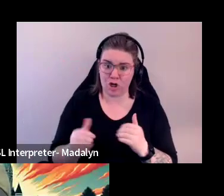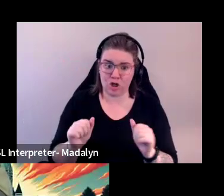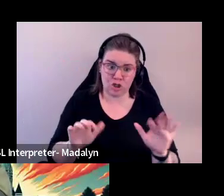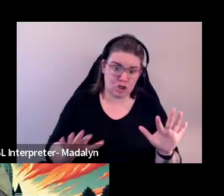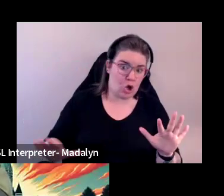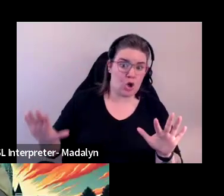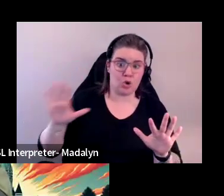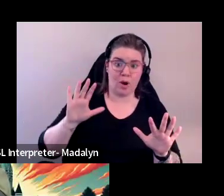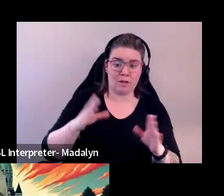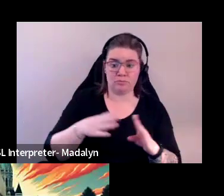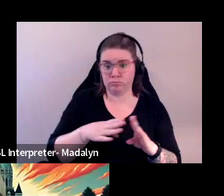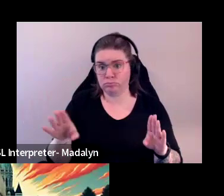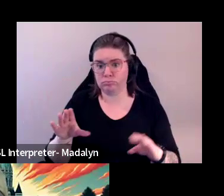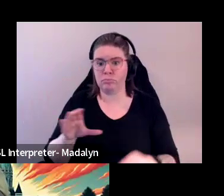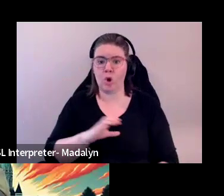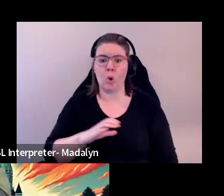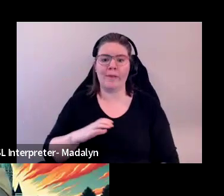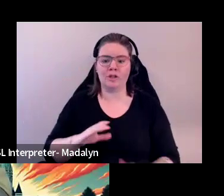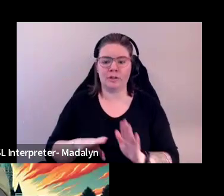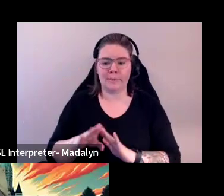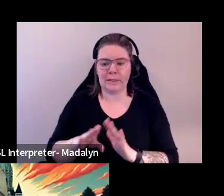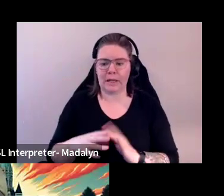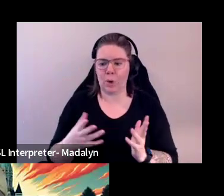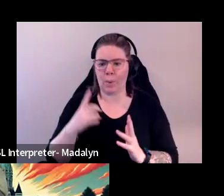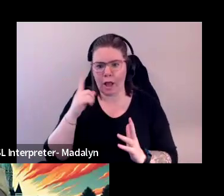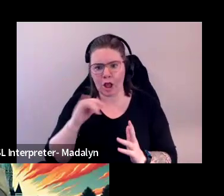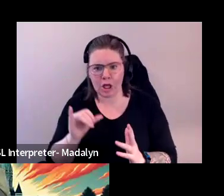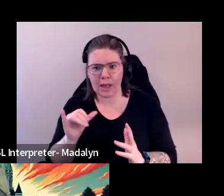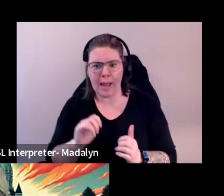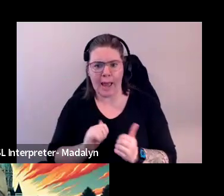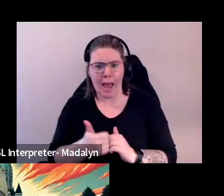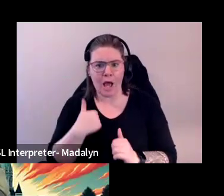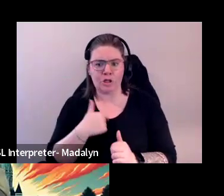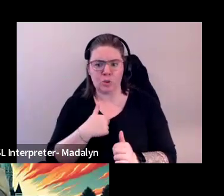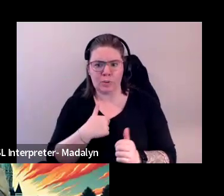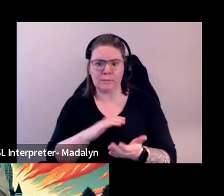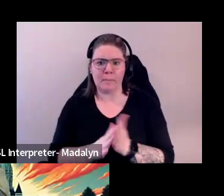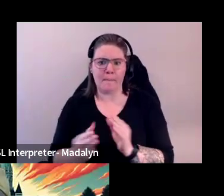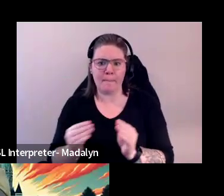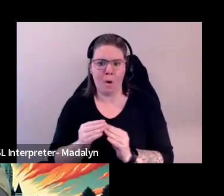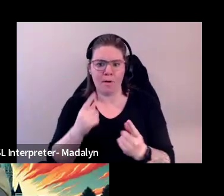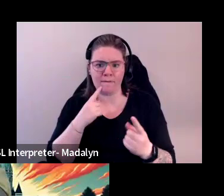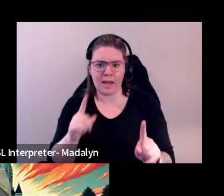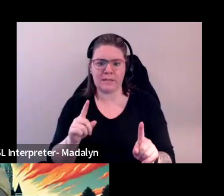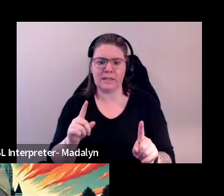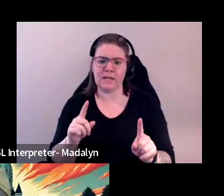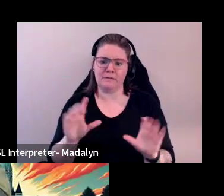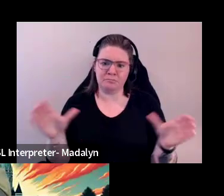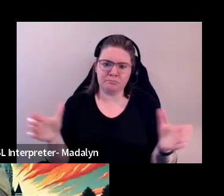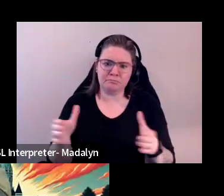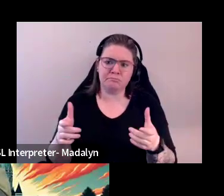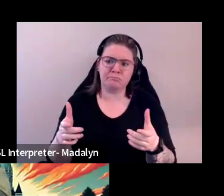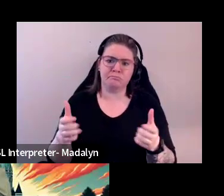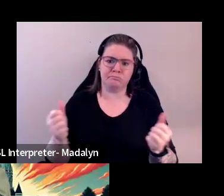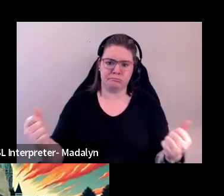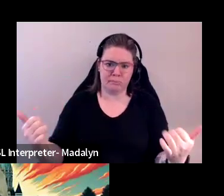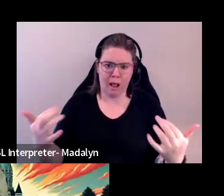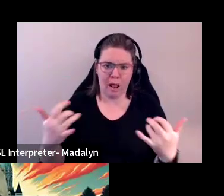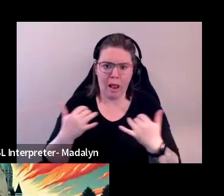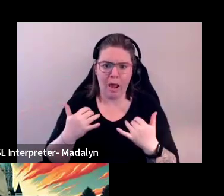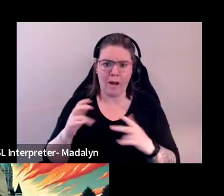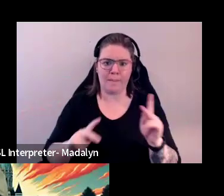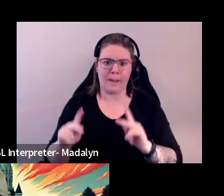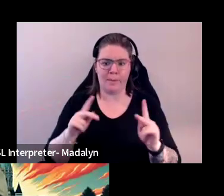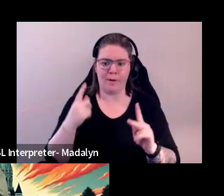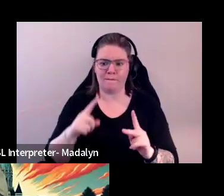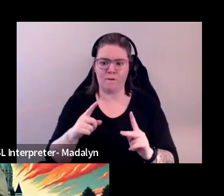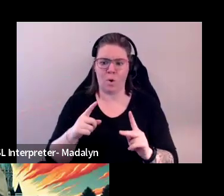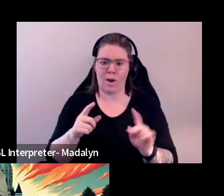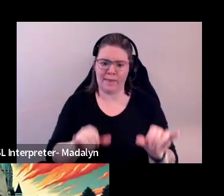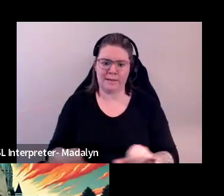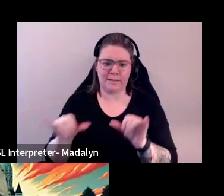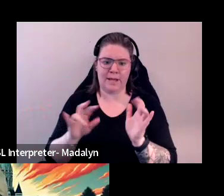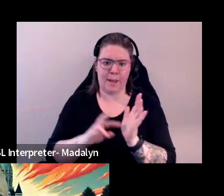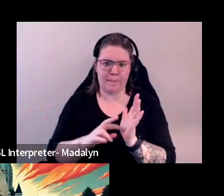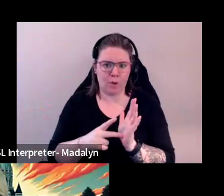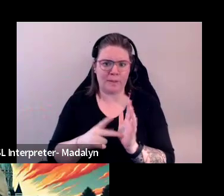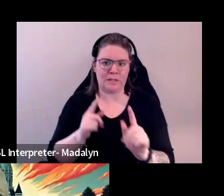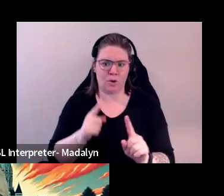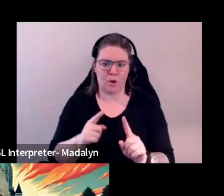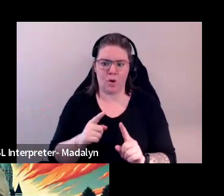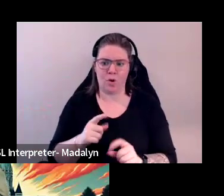Brooke Wilson (she/her): of coalition building like, what does that look like? How how can we be more effective? How can we bring people together for the common cause for the end goal for the same purpose instead of we're all, I mean.